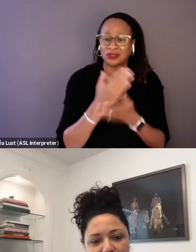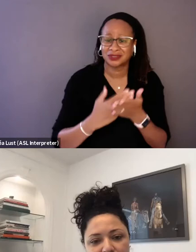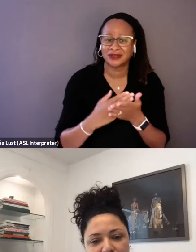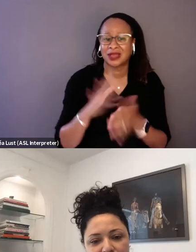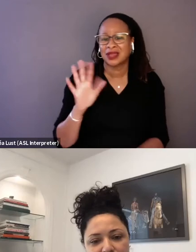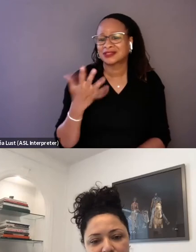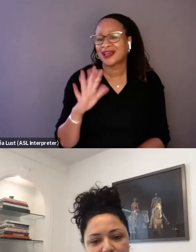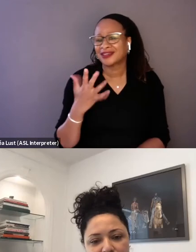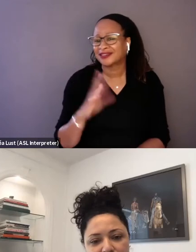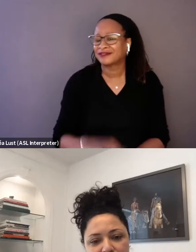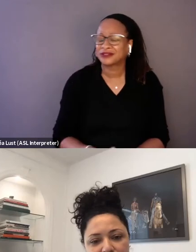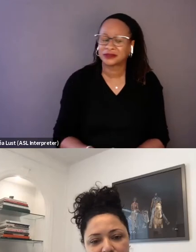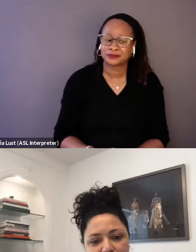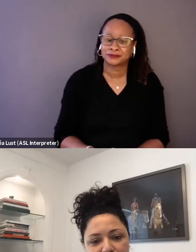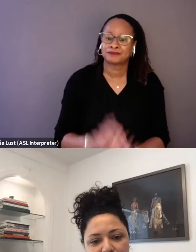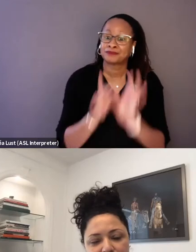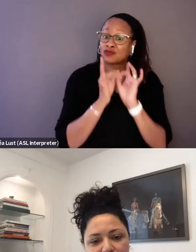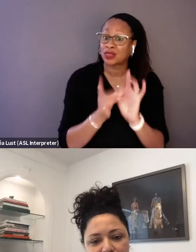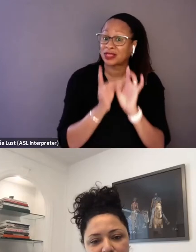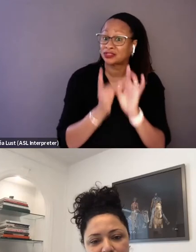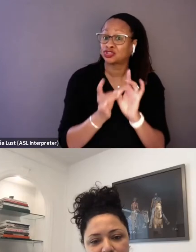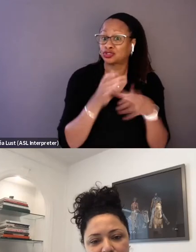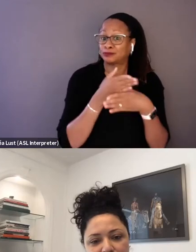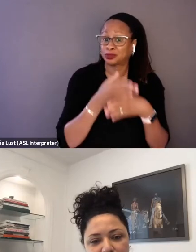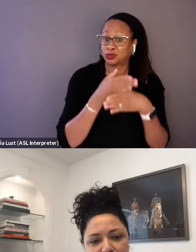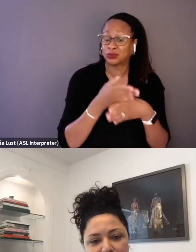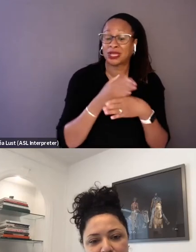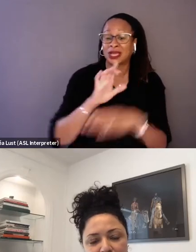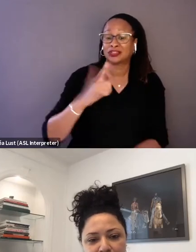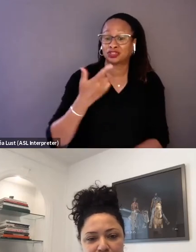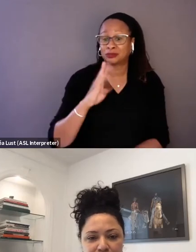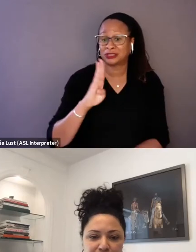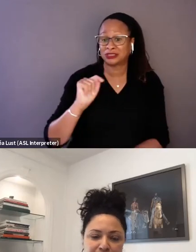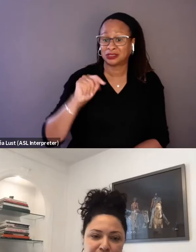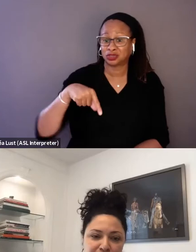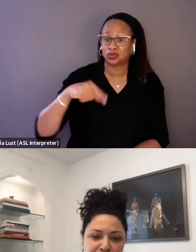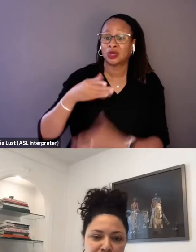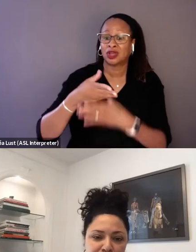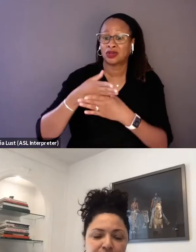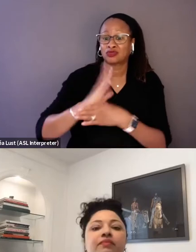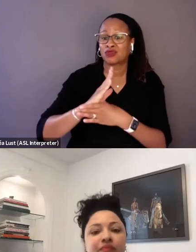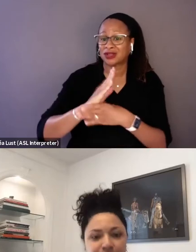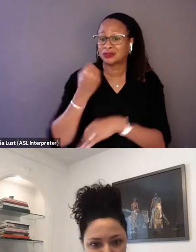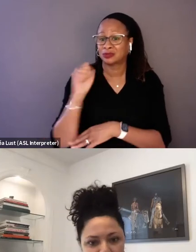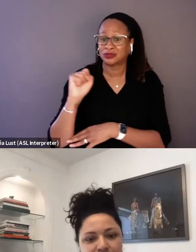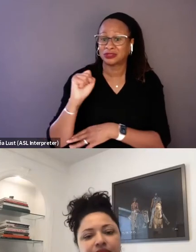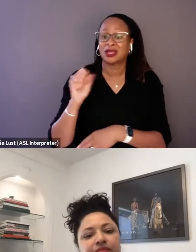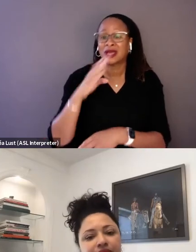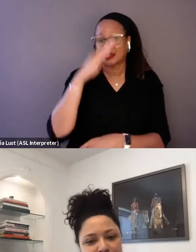the relationship between the LGBTQ rights movement and the civil rights movement, the black power movement,